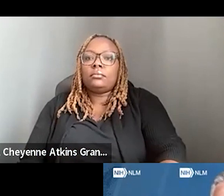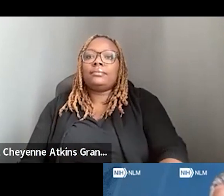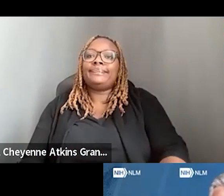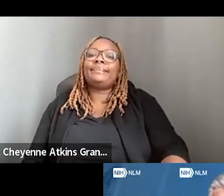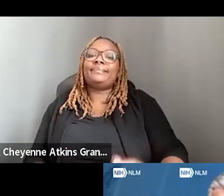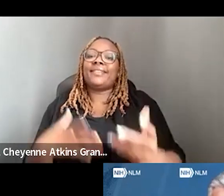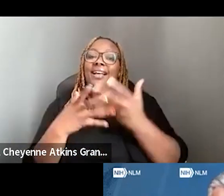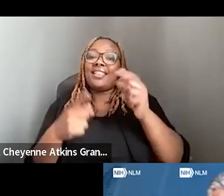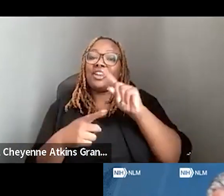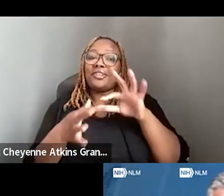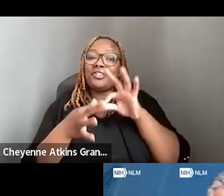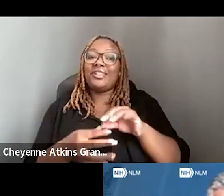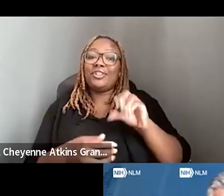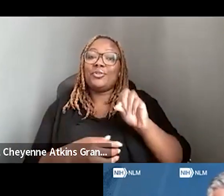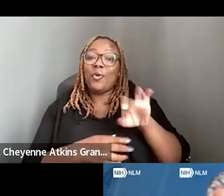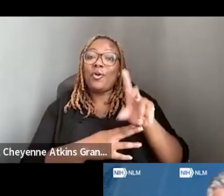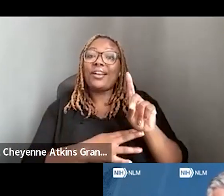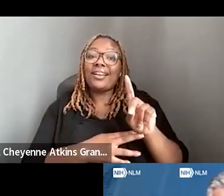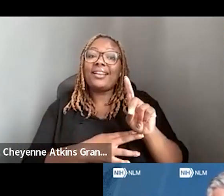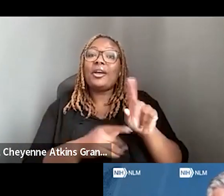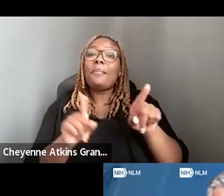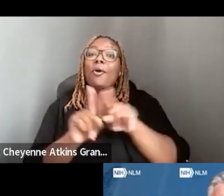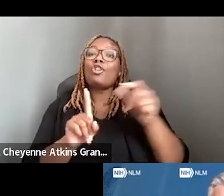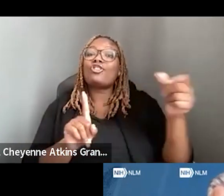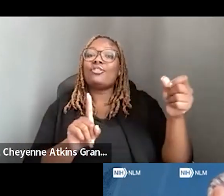we had a lot of questions about delegates.